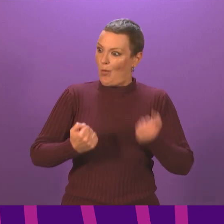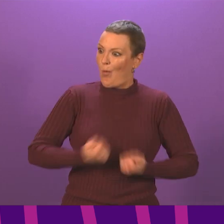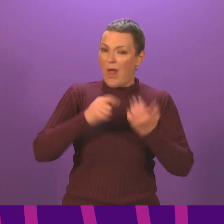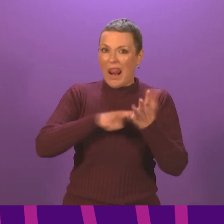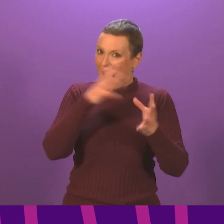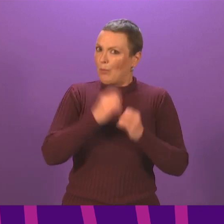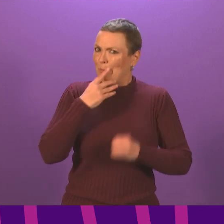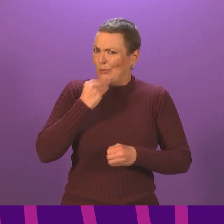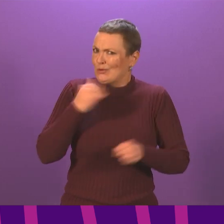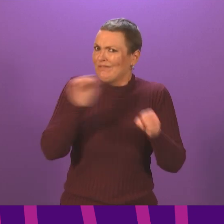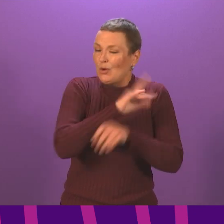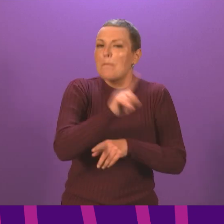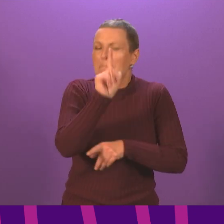by what I have announced today.